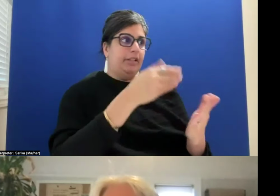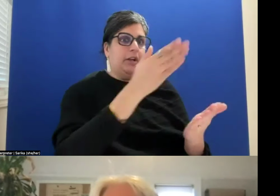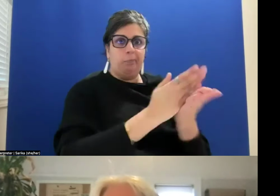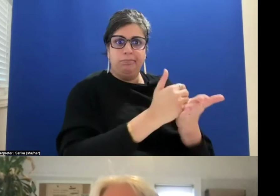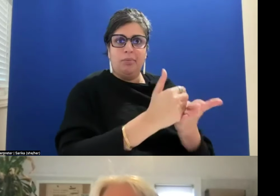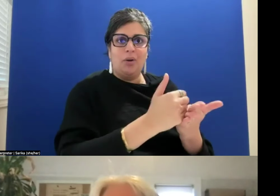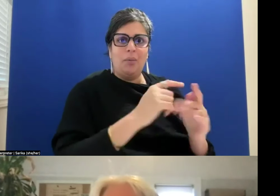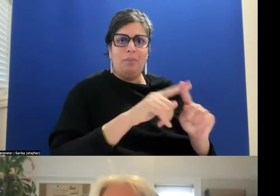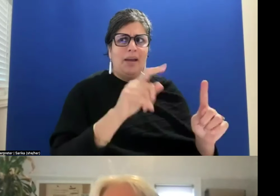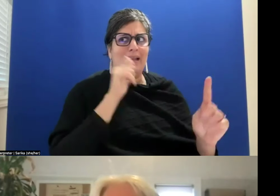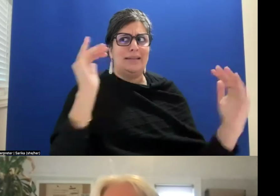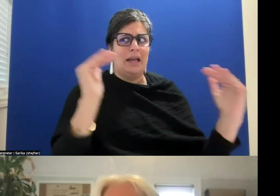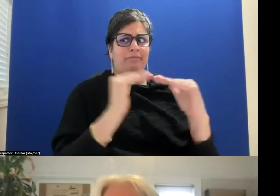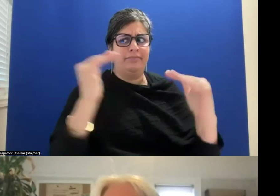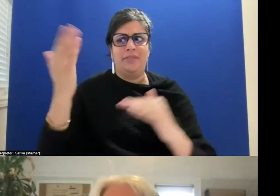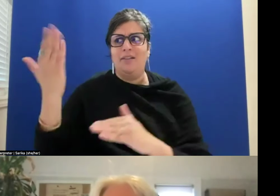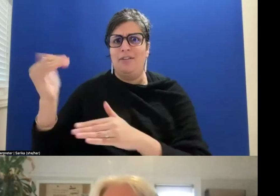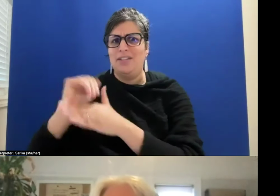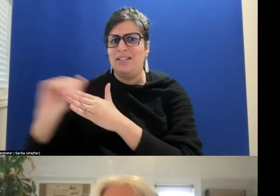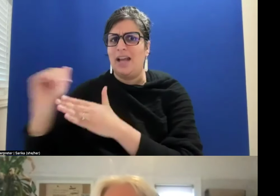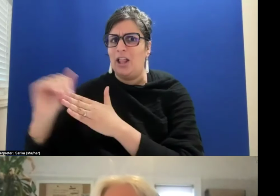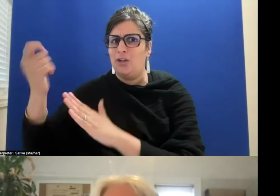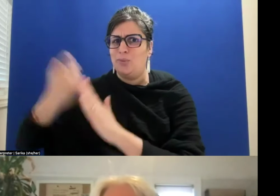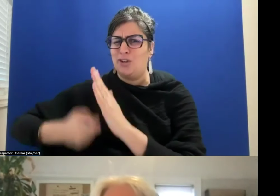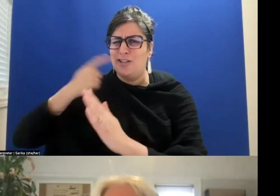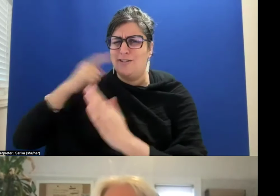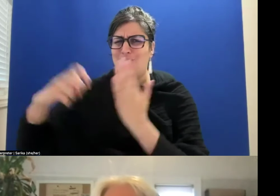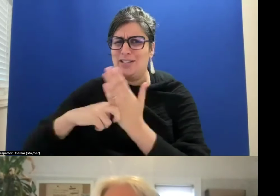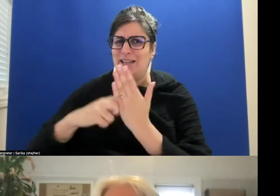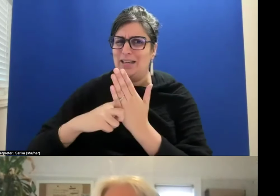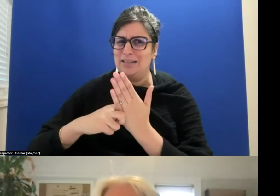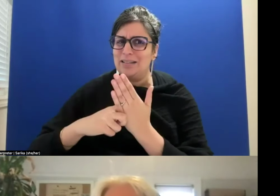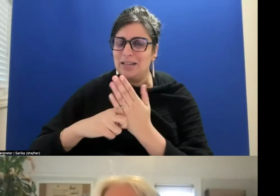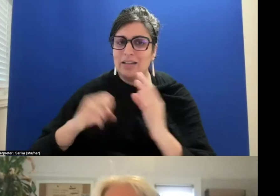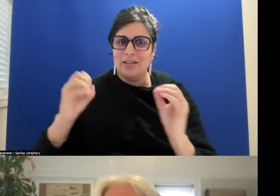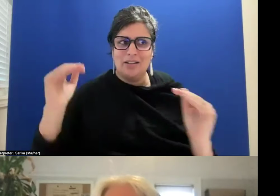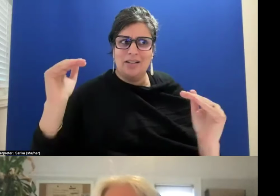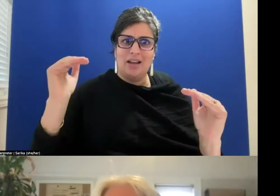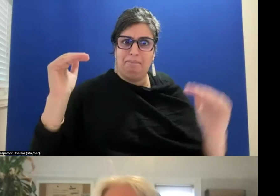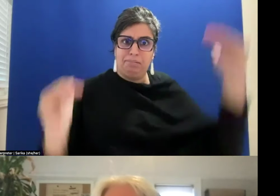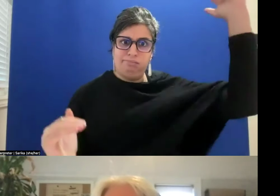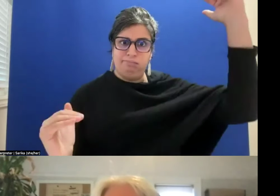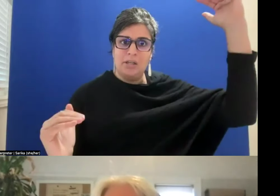Tickets like, it cost a lot more to do this work. And so it was actually helpful having a little bit of time to kind of